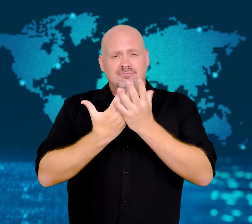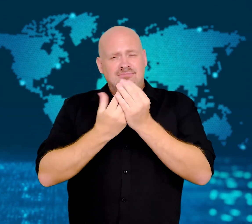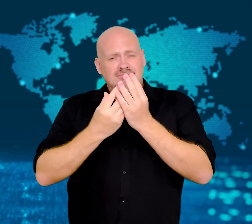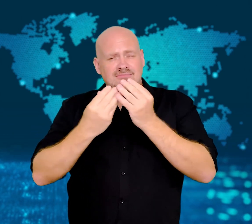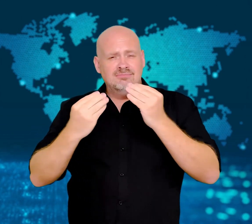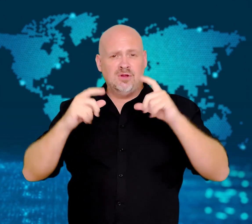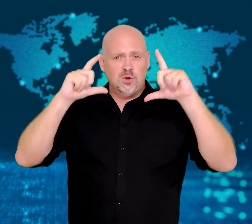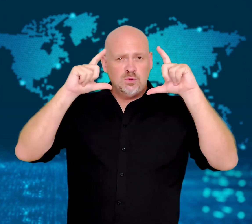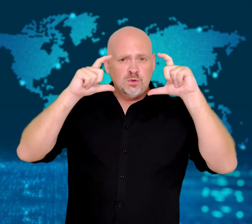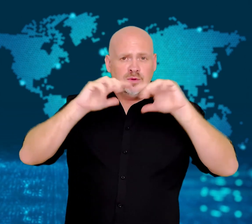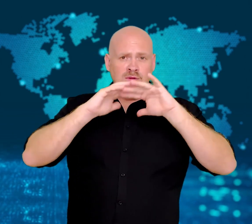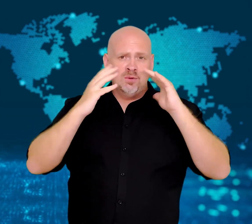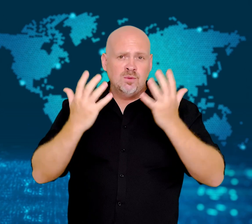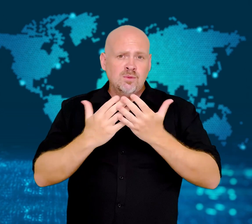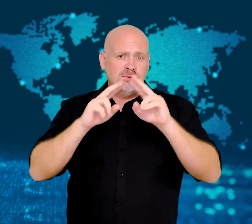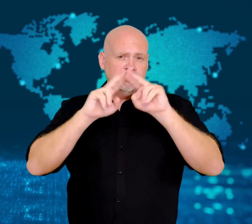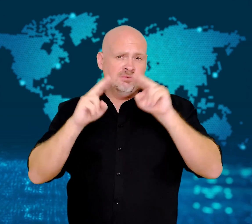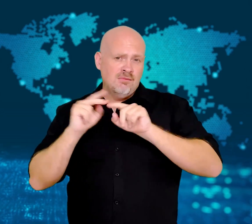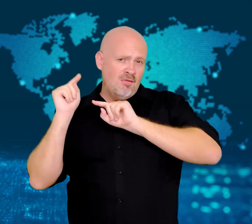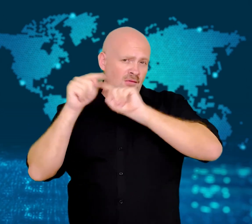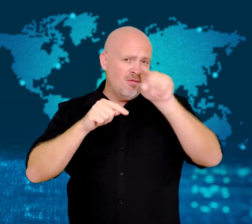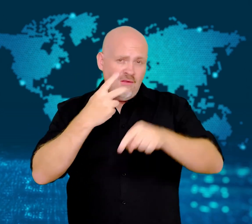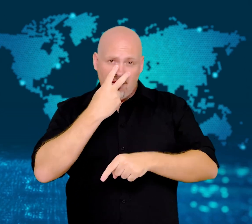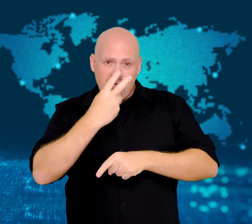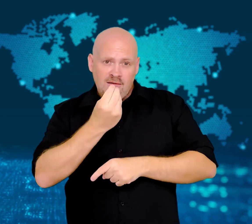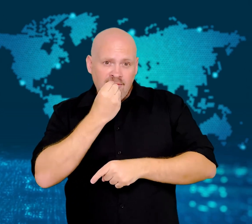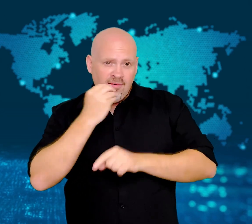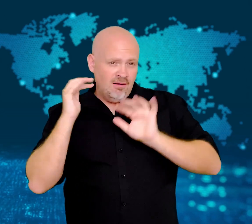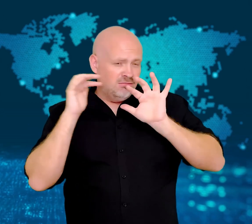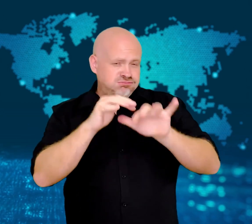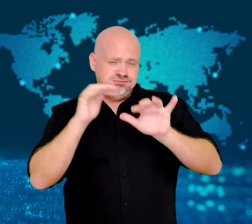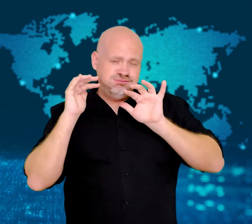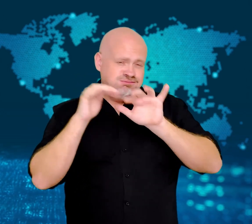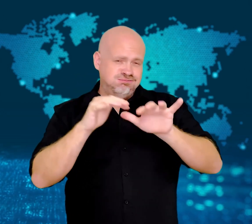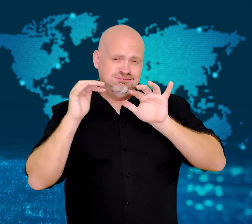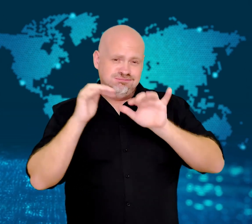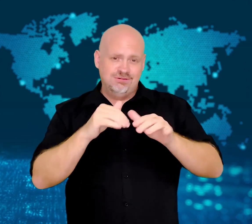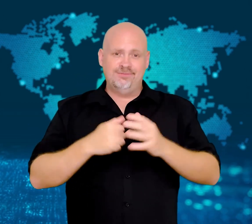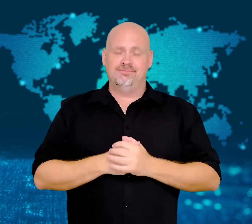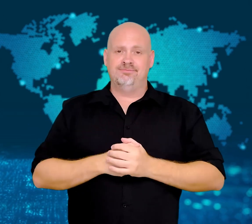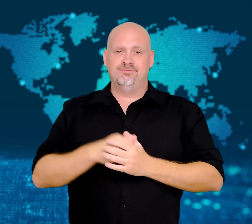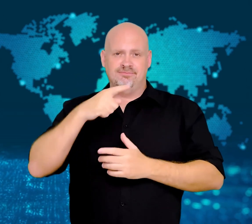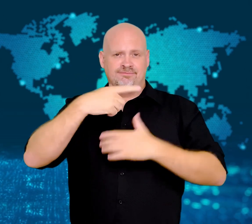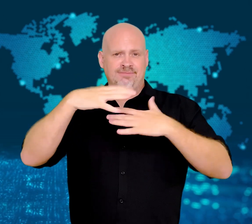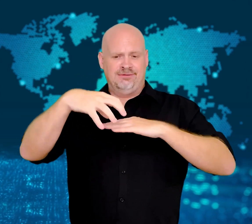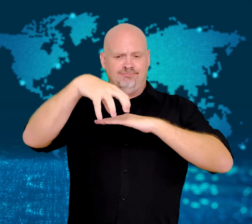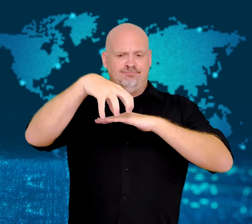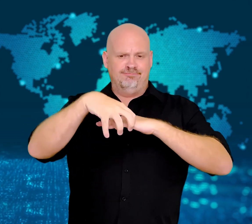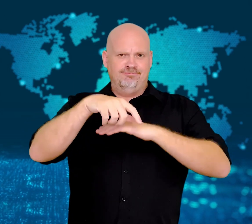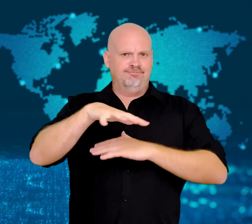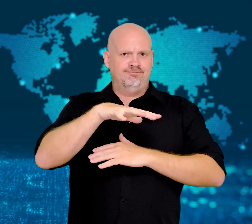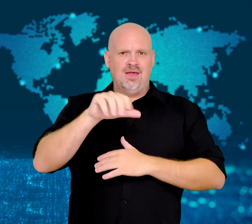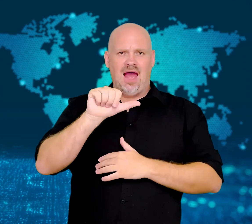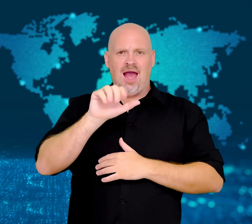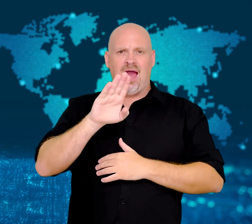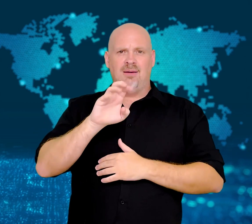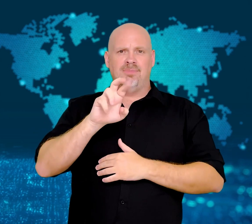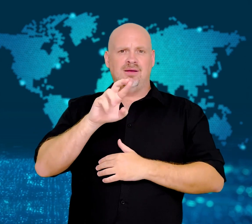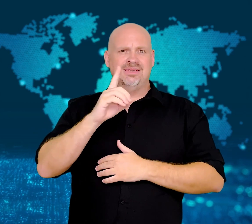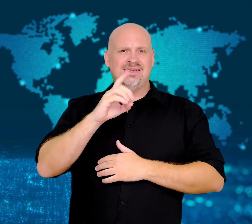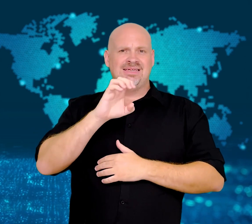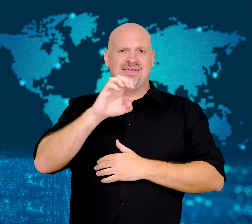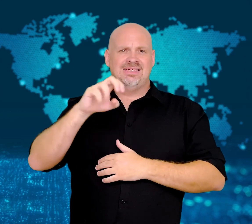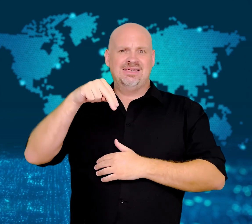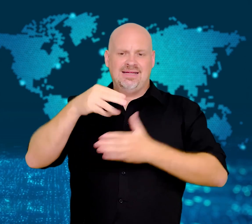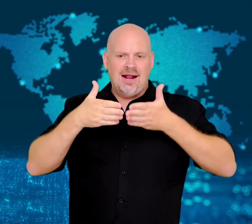It sat in the same Aberdeen Harbor for almost 50 years.